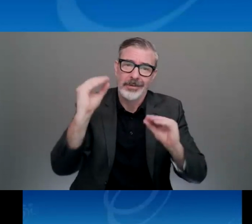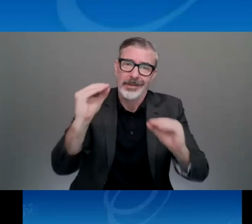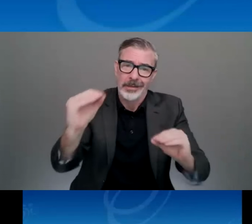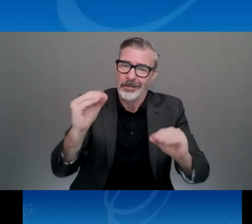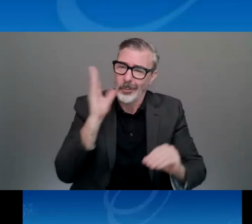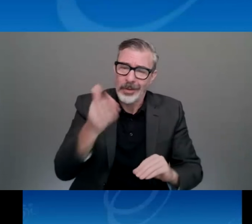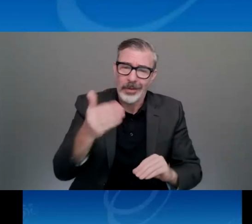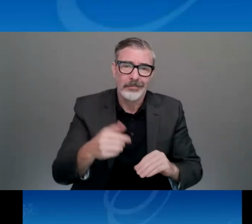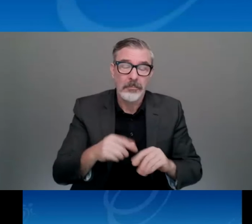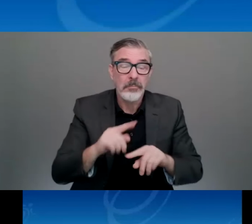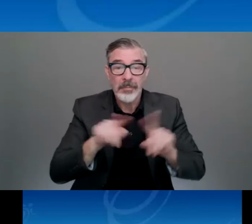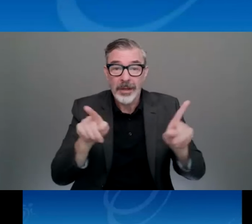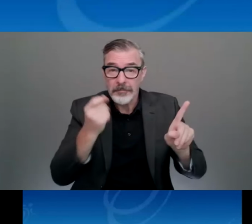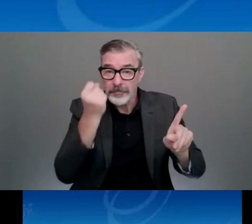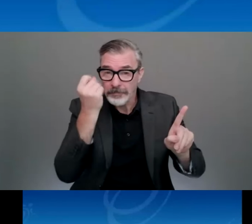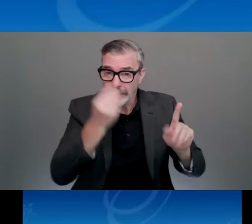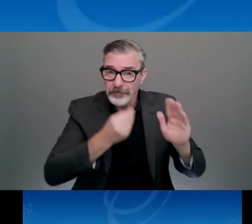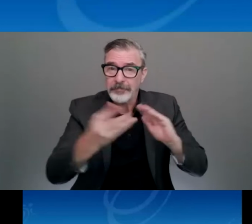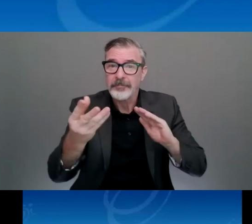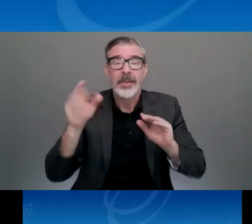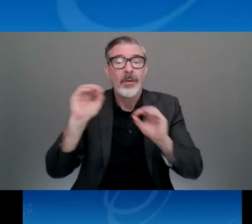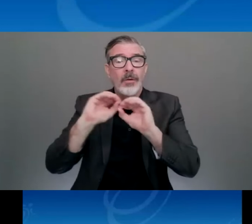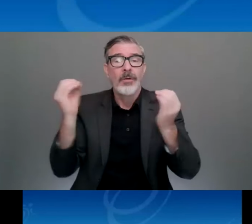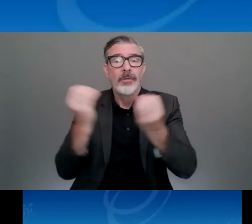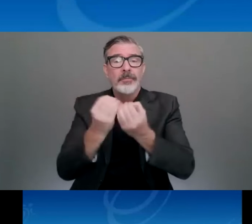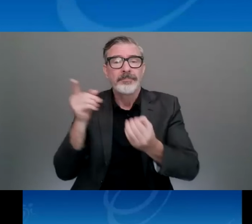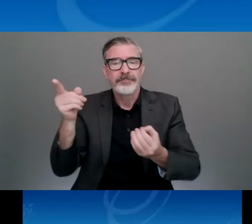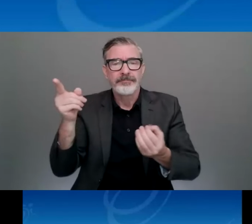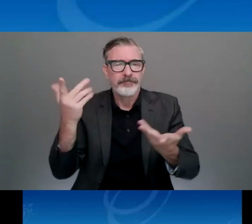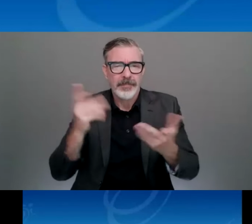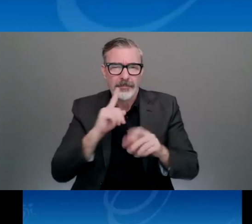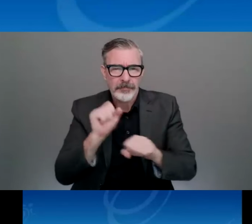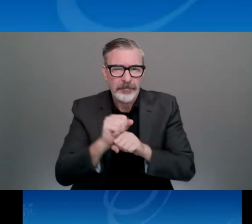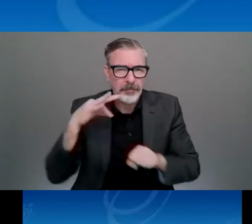What organizations actually will benefit from is coaching within this space.